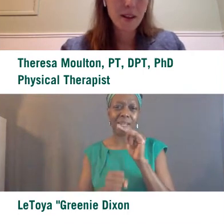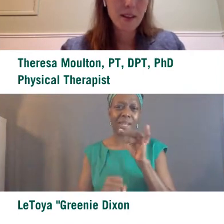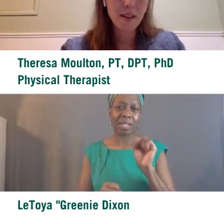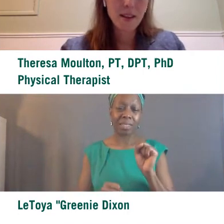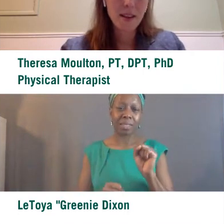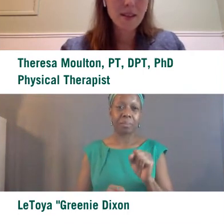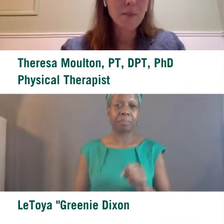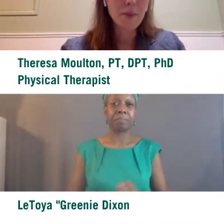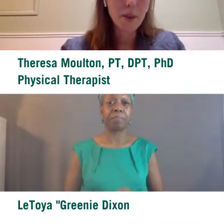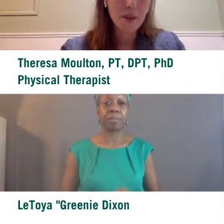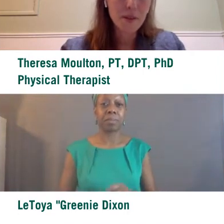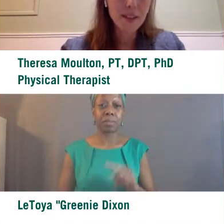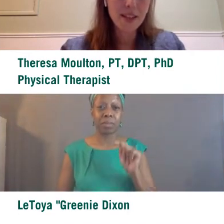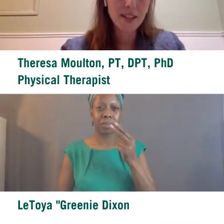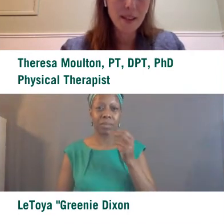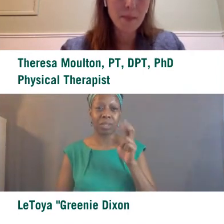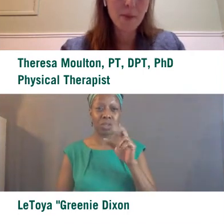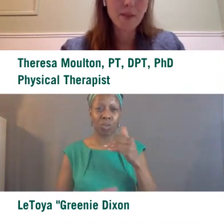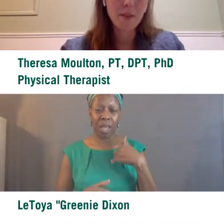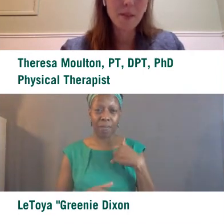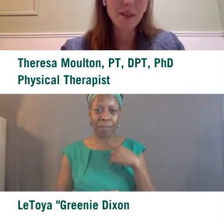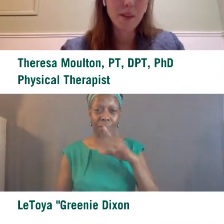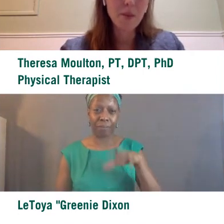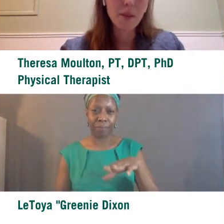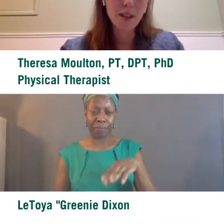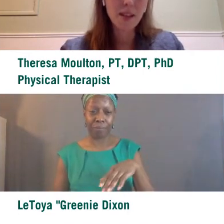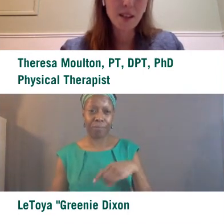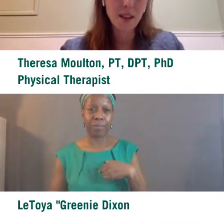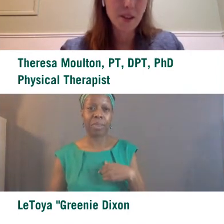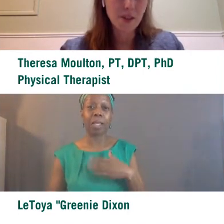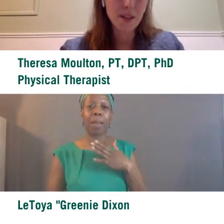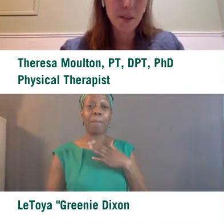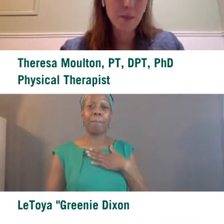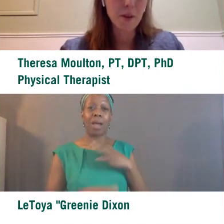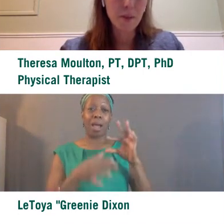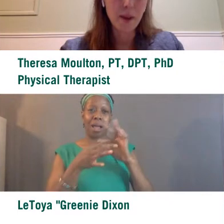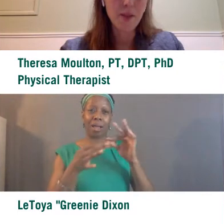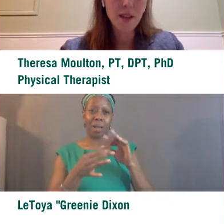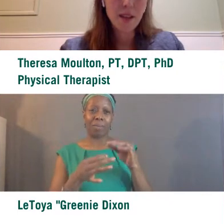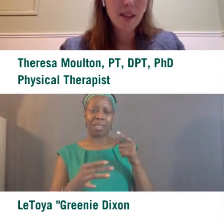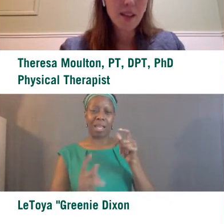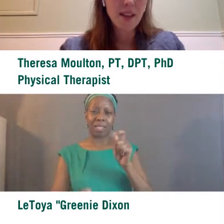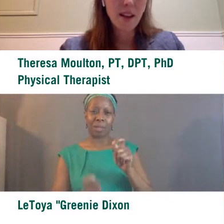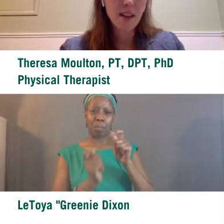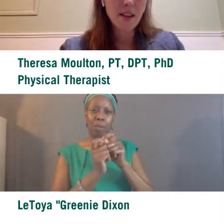that I think that is a perfect example of something that we really need to understand more about.